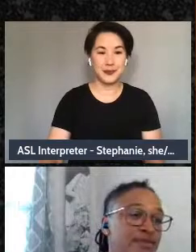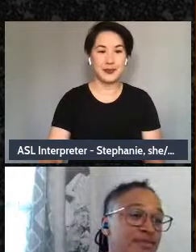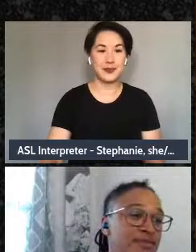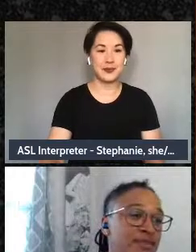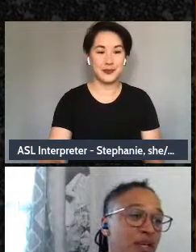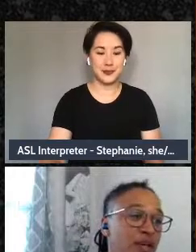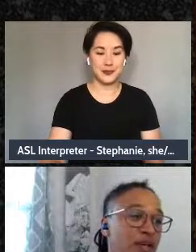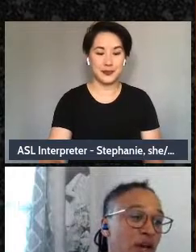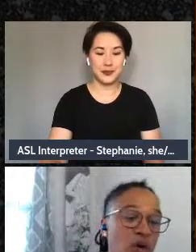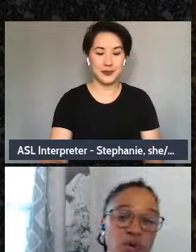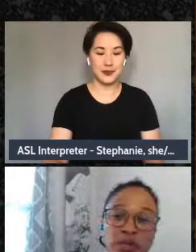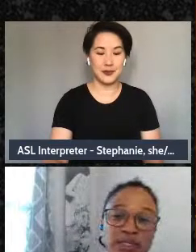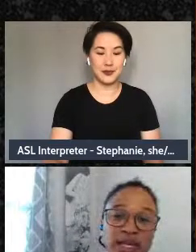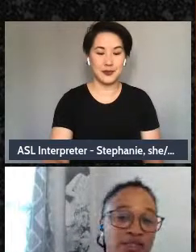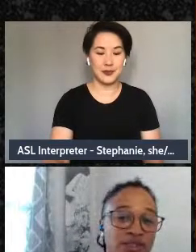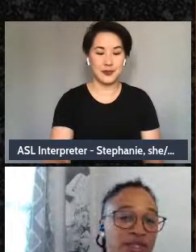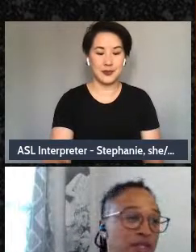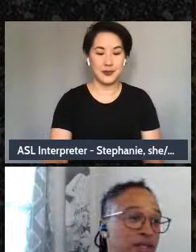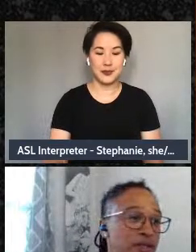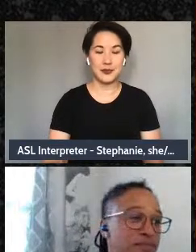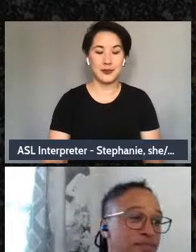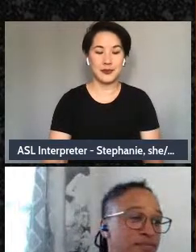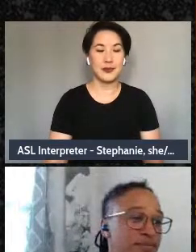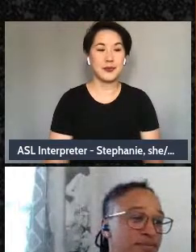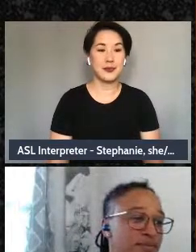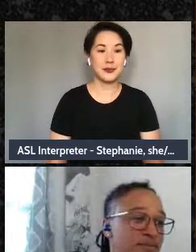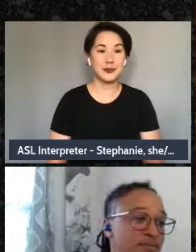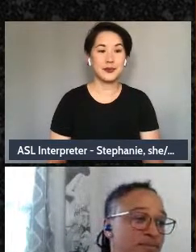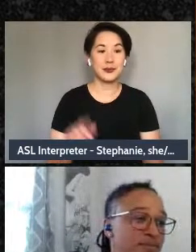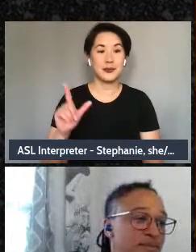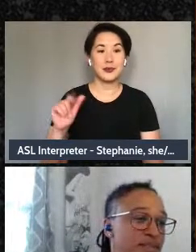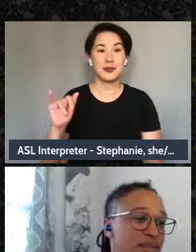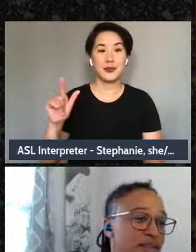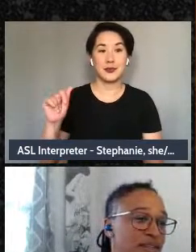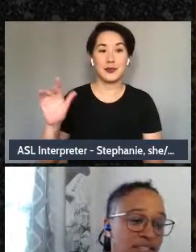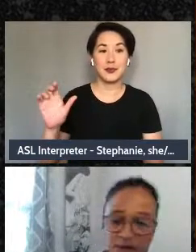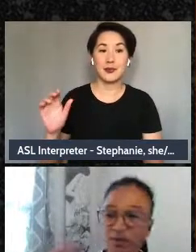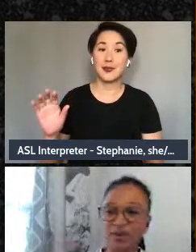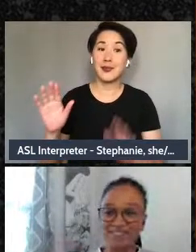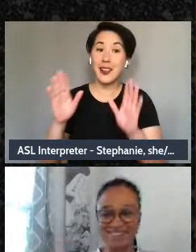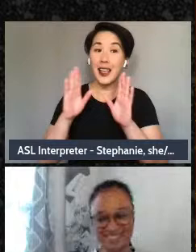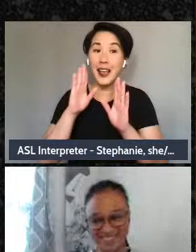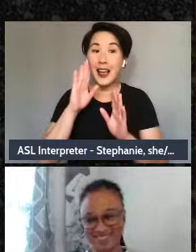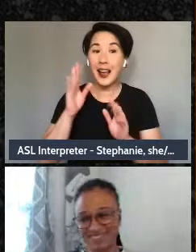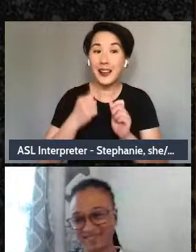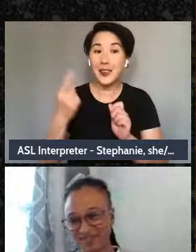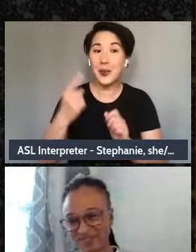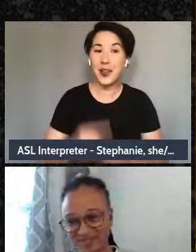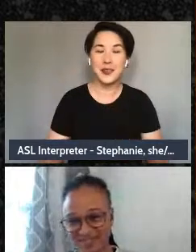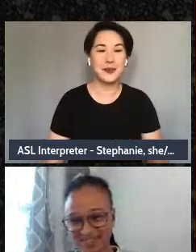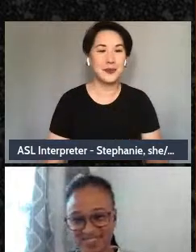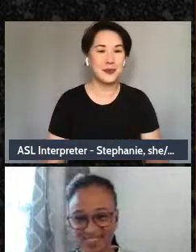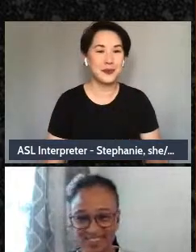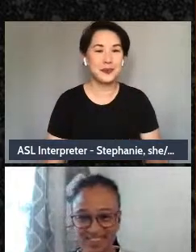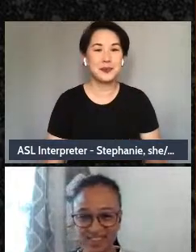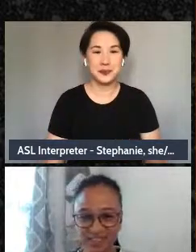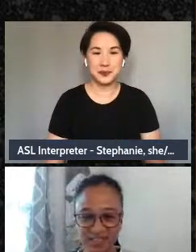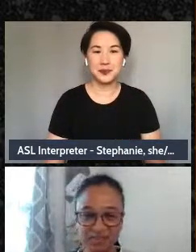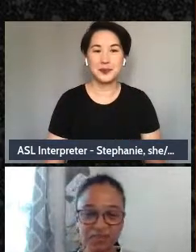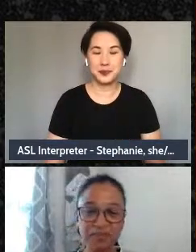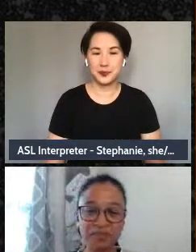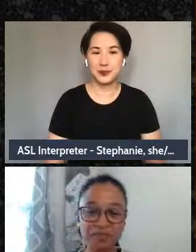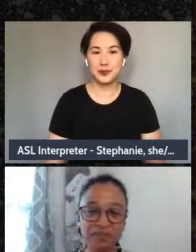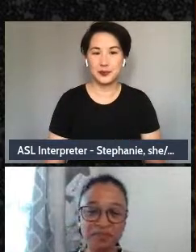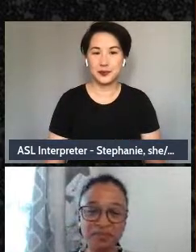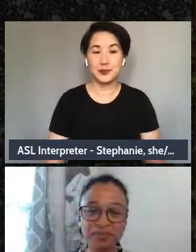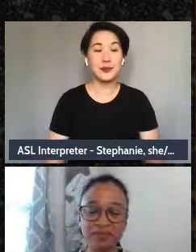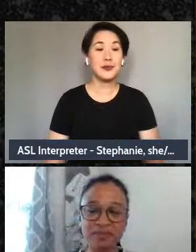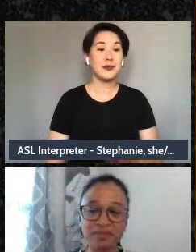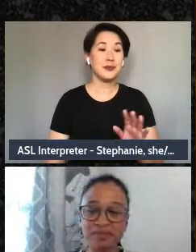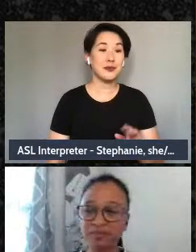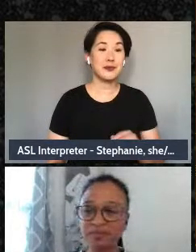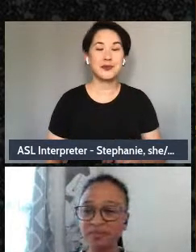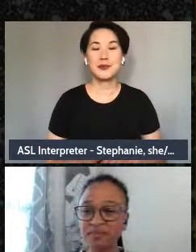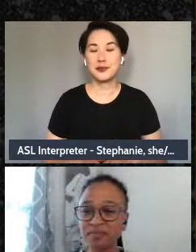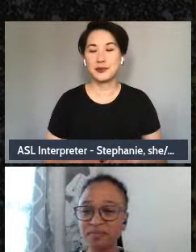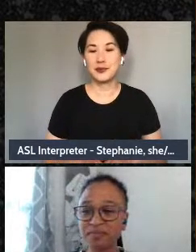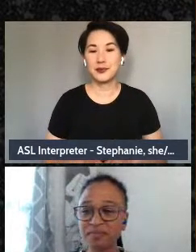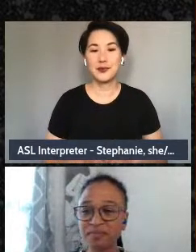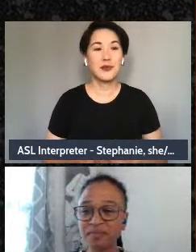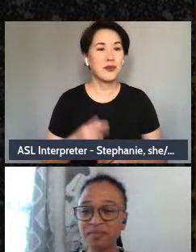Hi everyone. I’m good, yeah, good work. So, as we know, the mental health system is